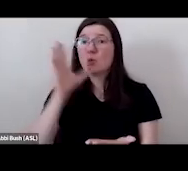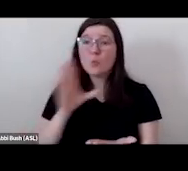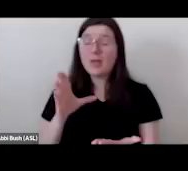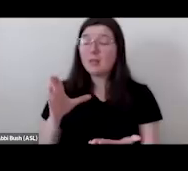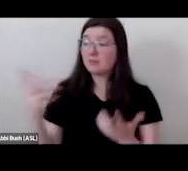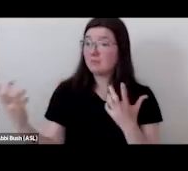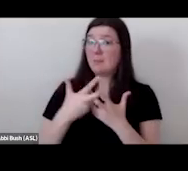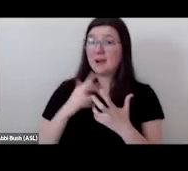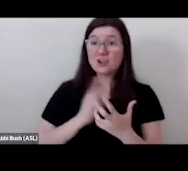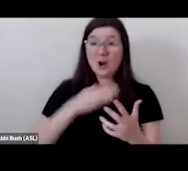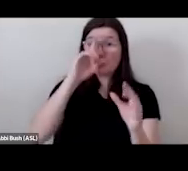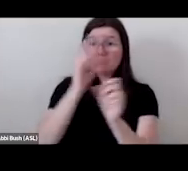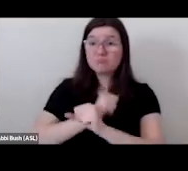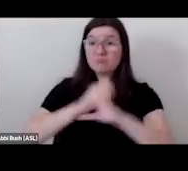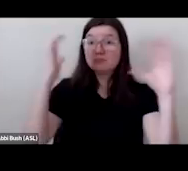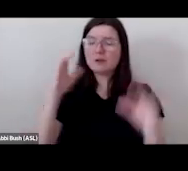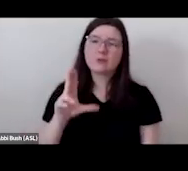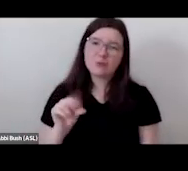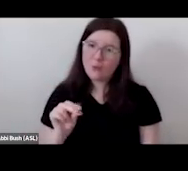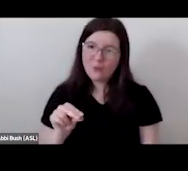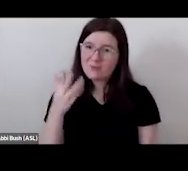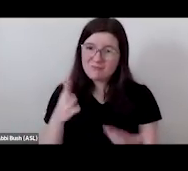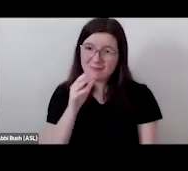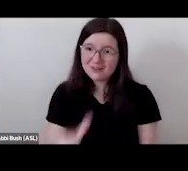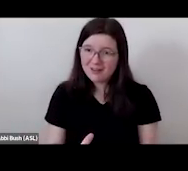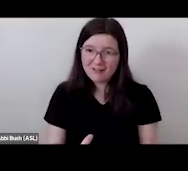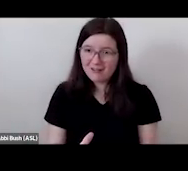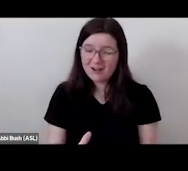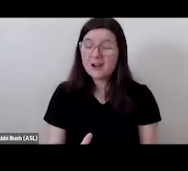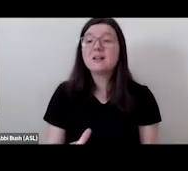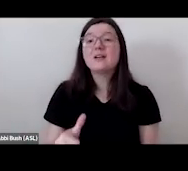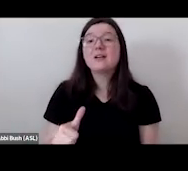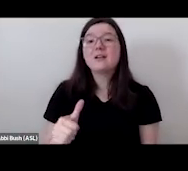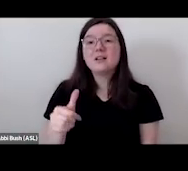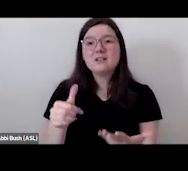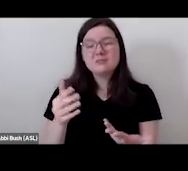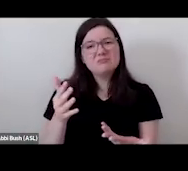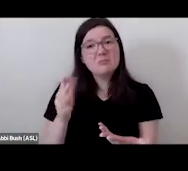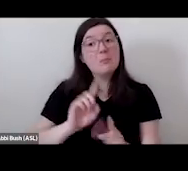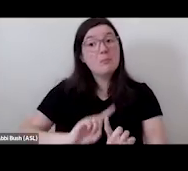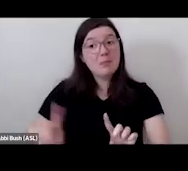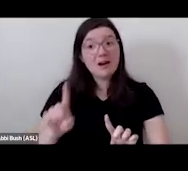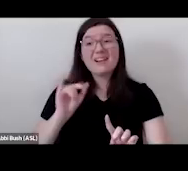where it's at least safe, that is a huge win. And so being mindful of they might have a certain way